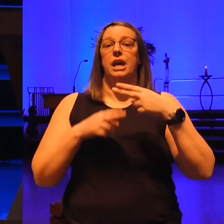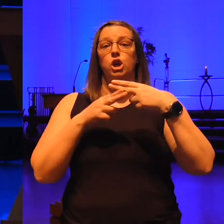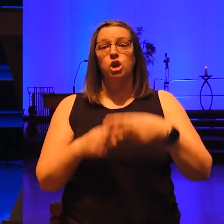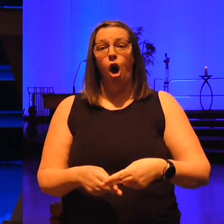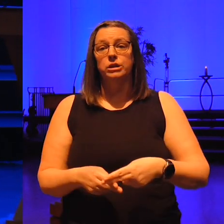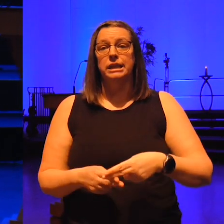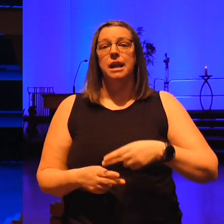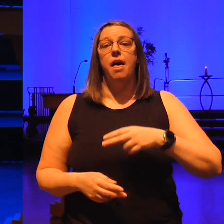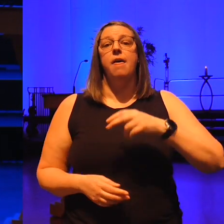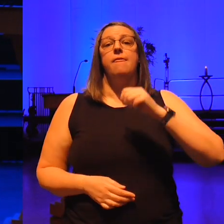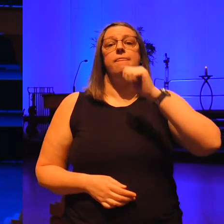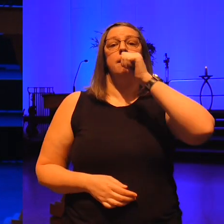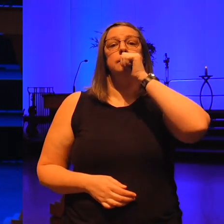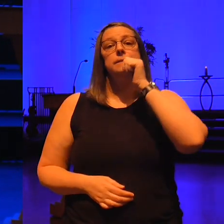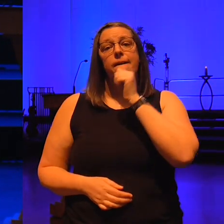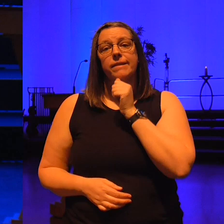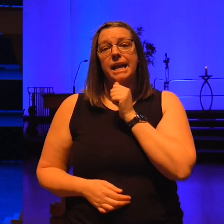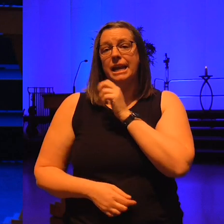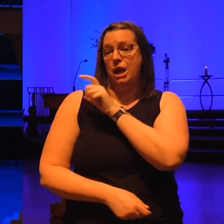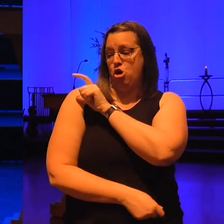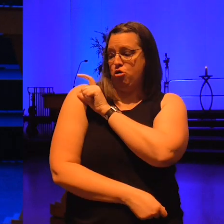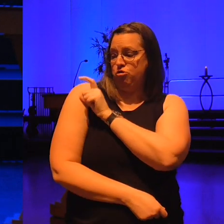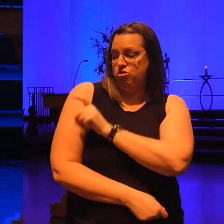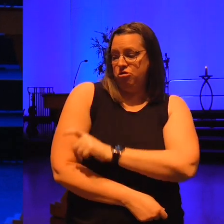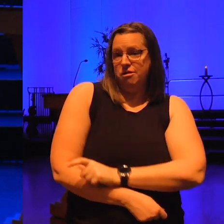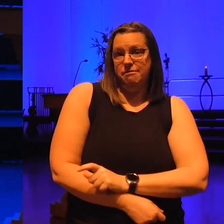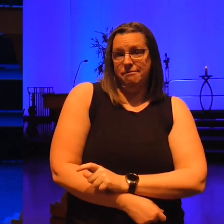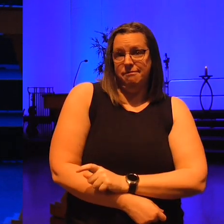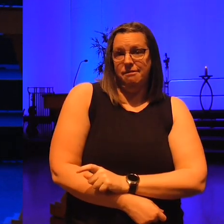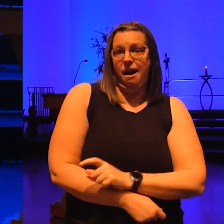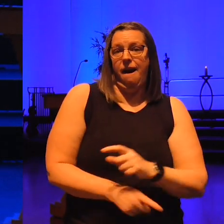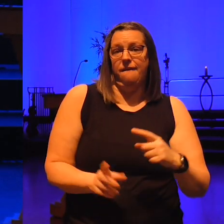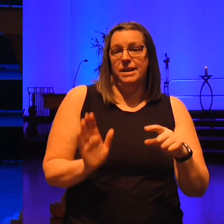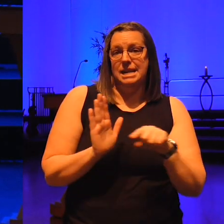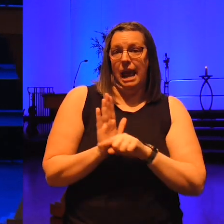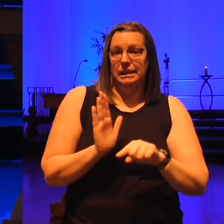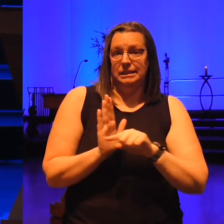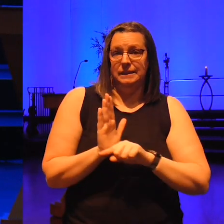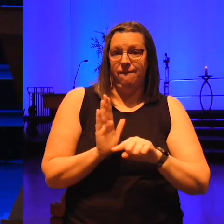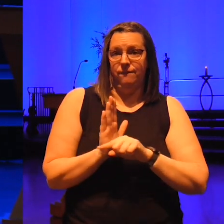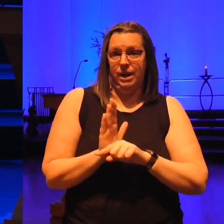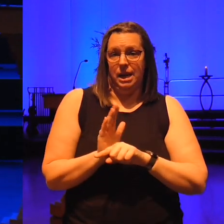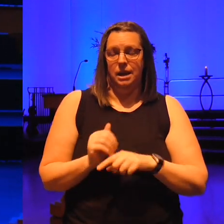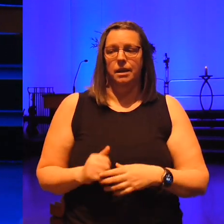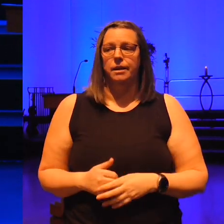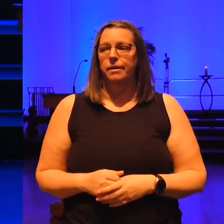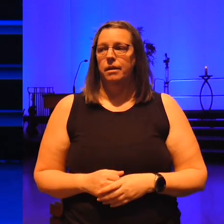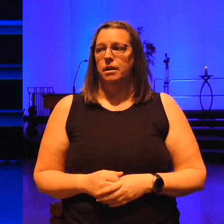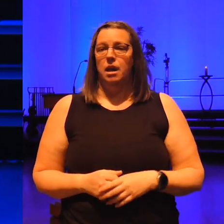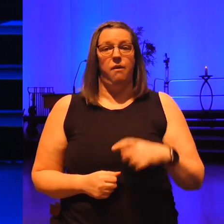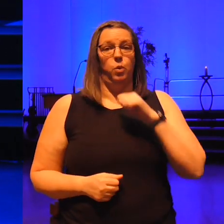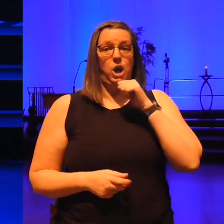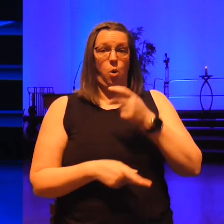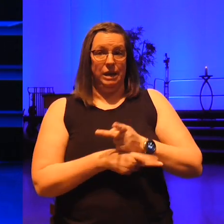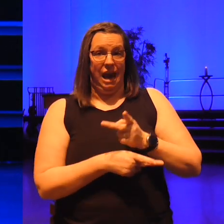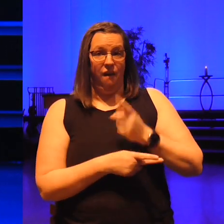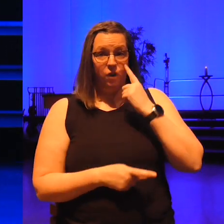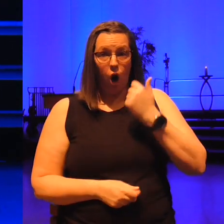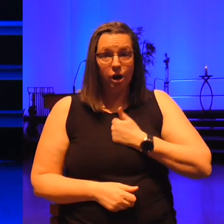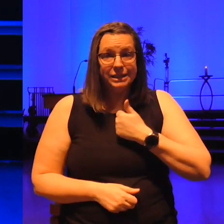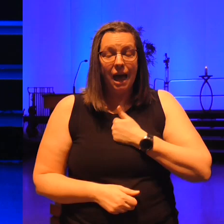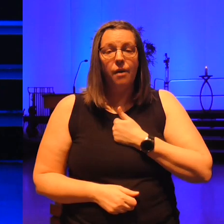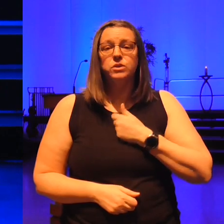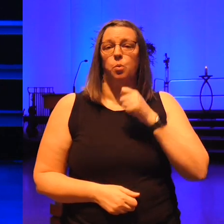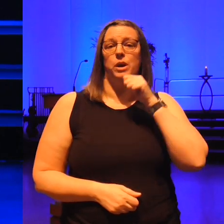negativity we don't care for ourselves we don't listen we start U blaming the outside